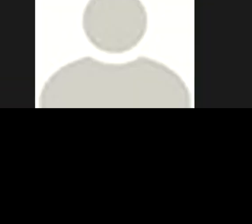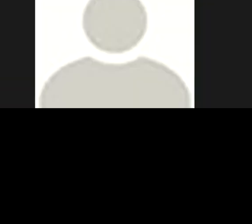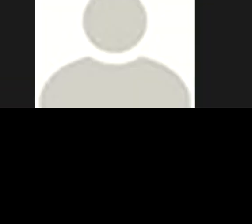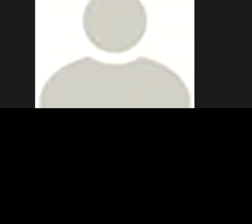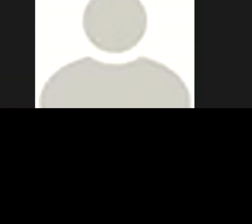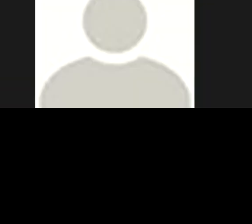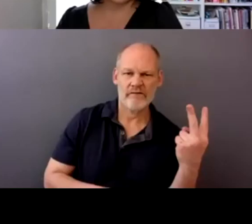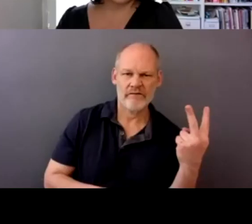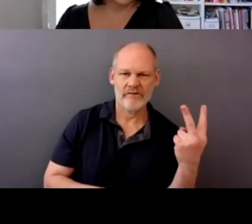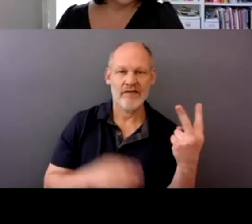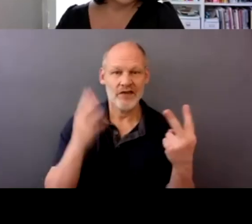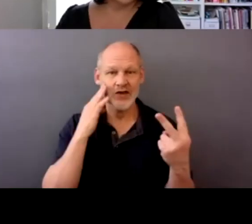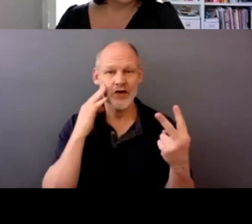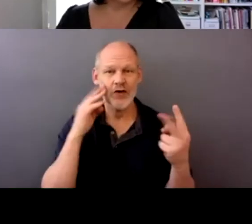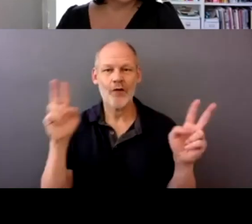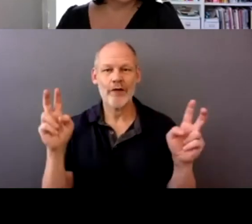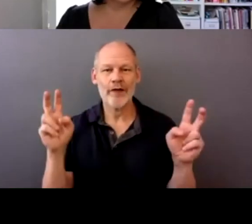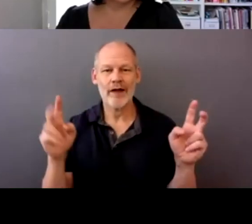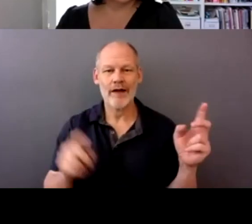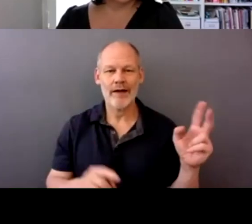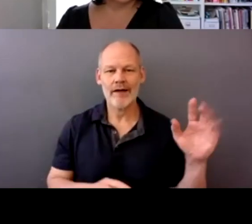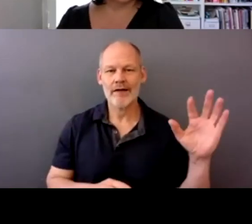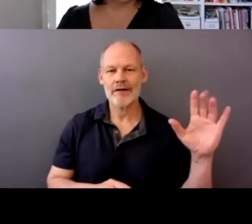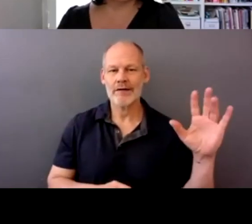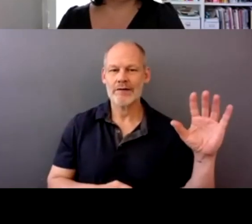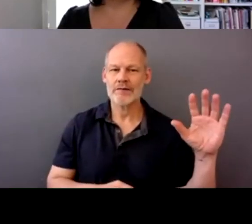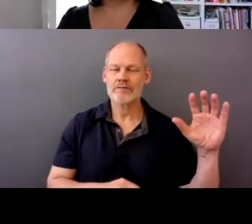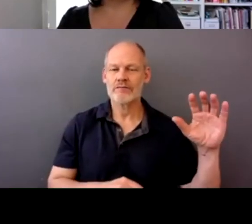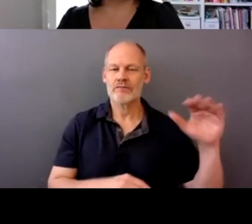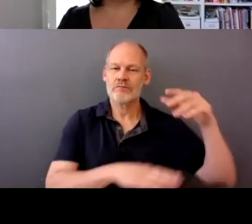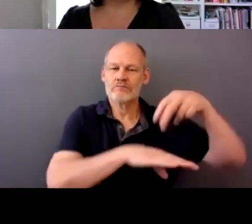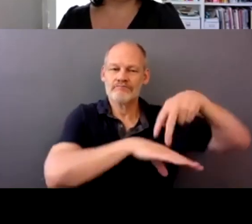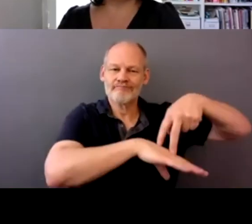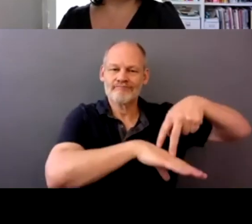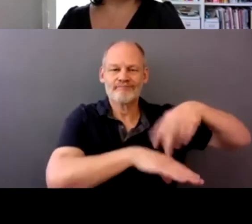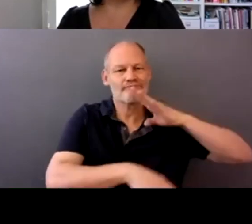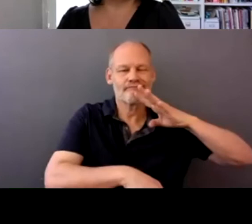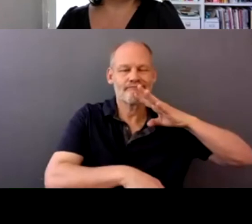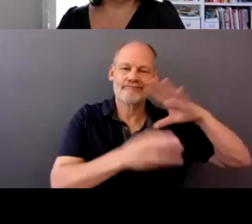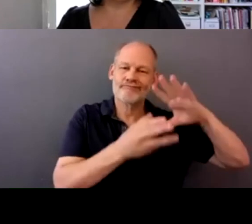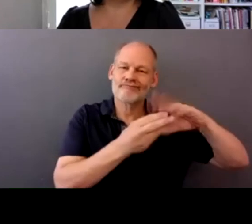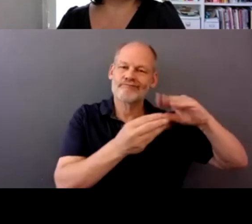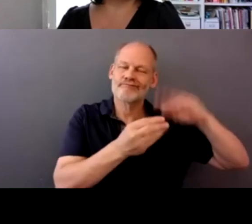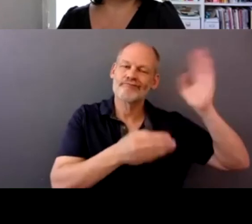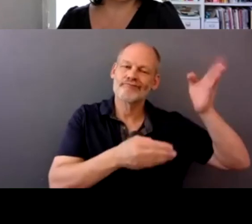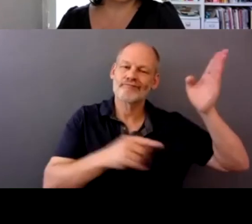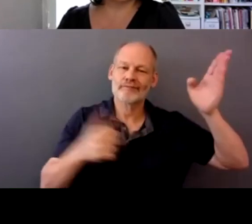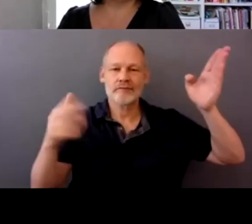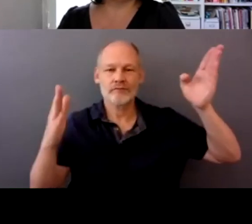person moving slides one person speaking getting conversation going. It helps to have two docents.